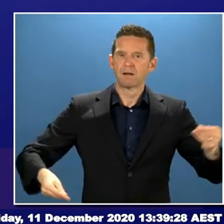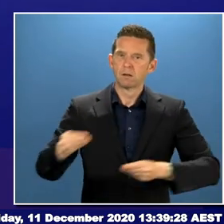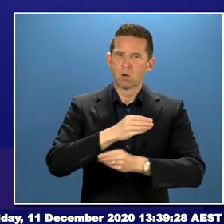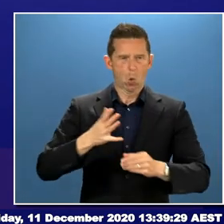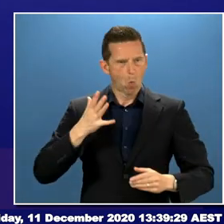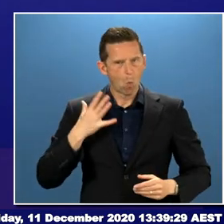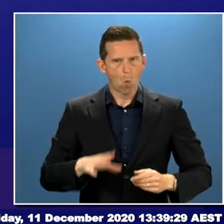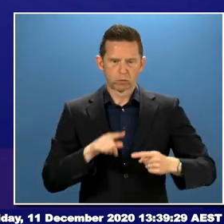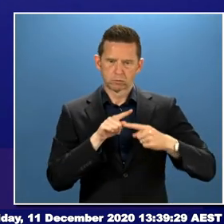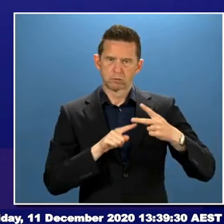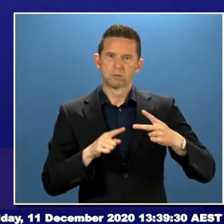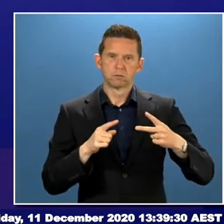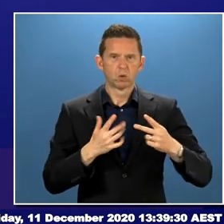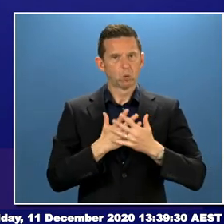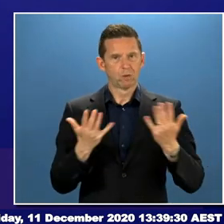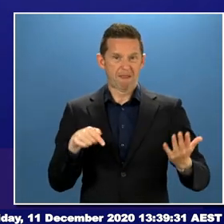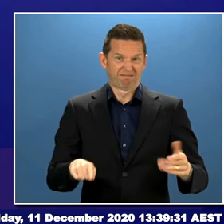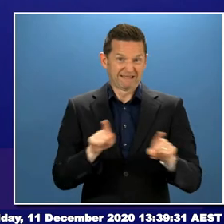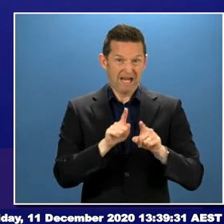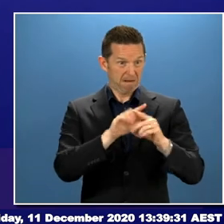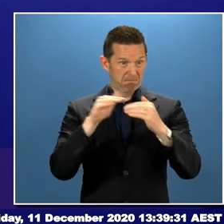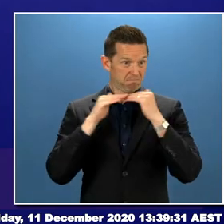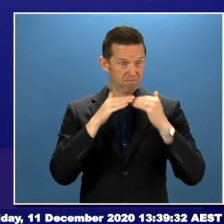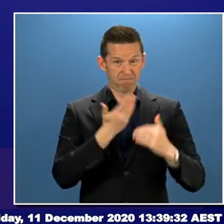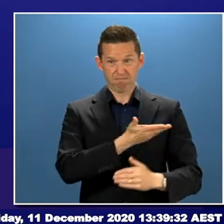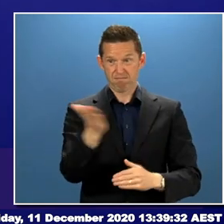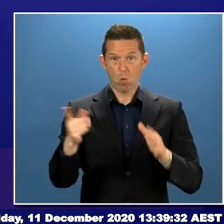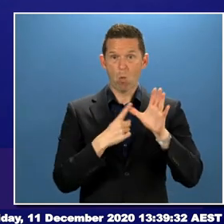This is, after all, what everyone expects in this country.